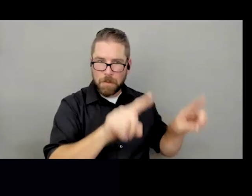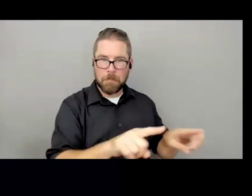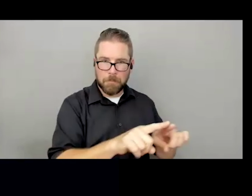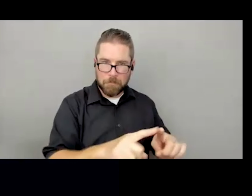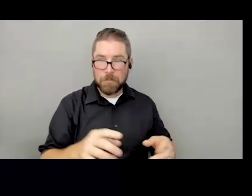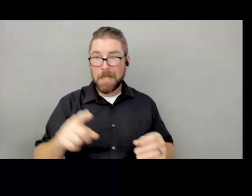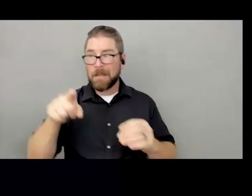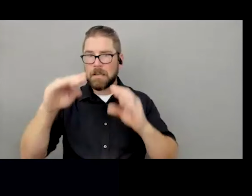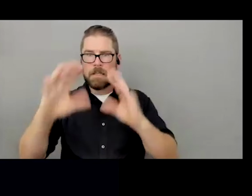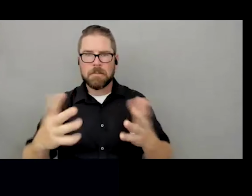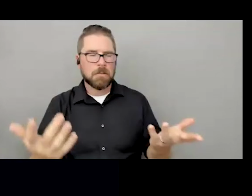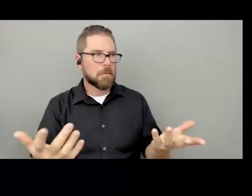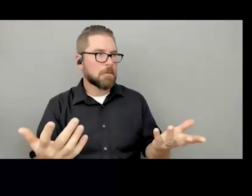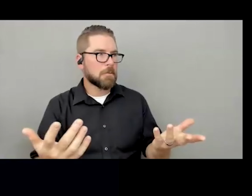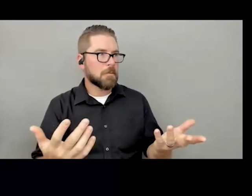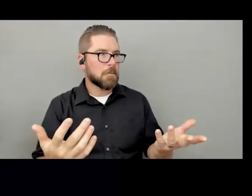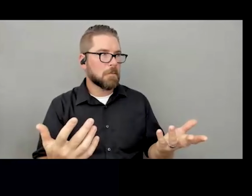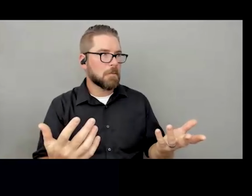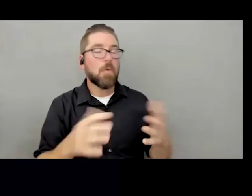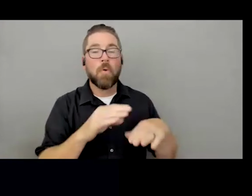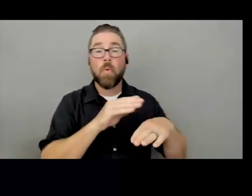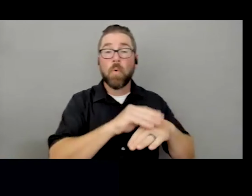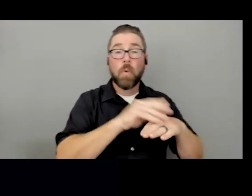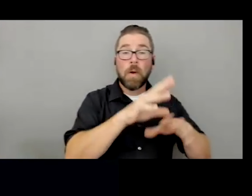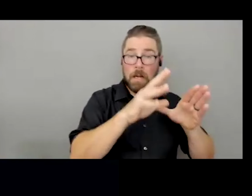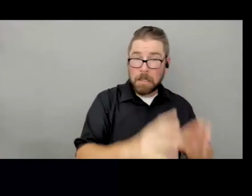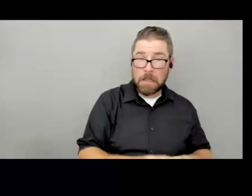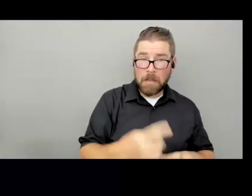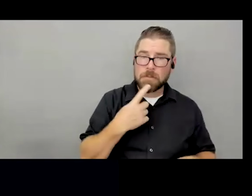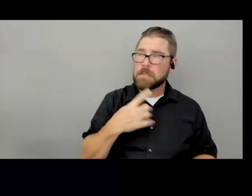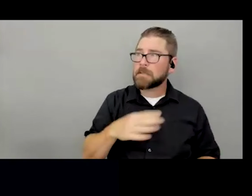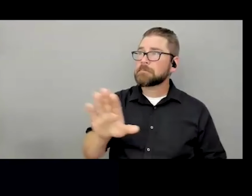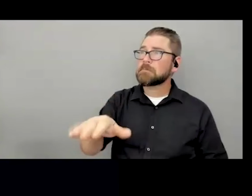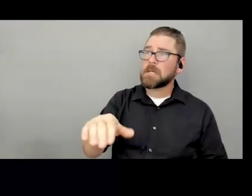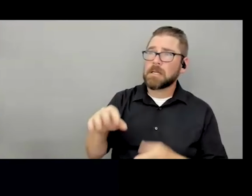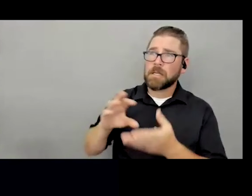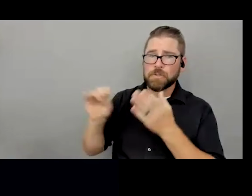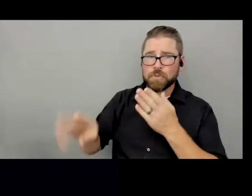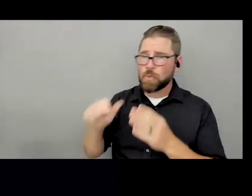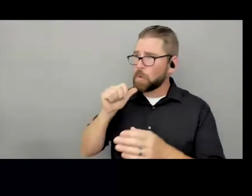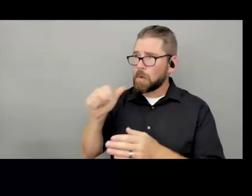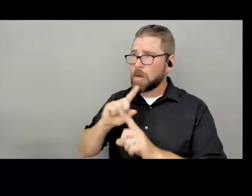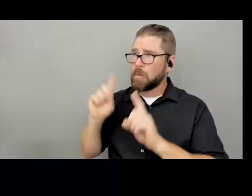to see what all the counselors have done to try and get in touch, so that that also would be good for communication at both ends, right?